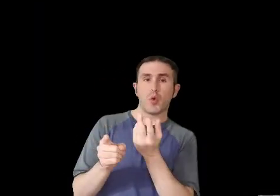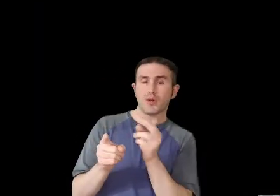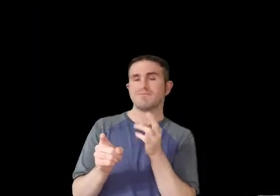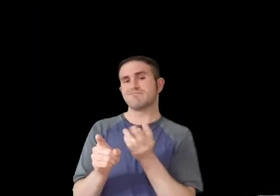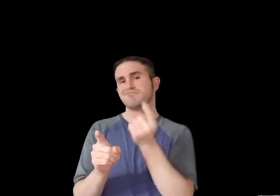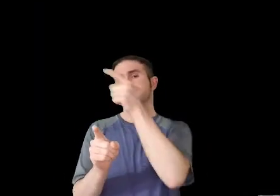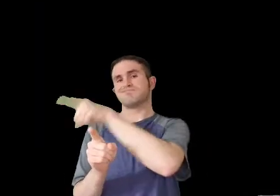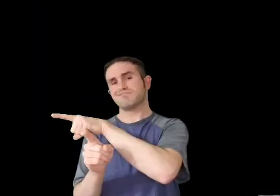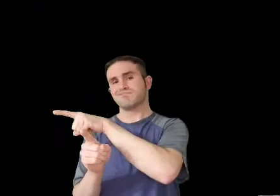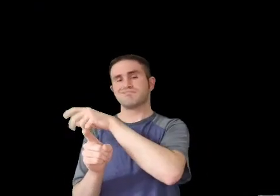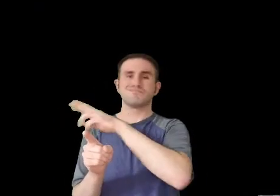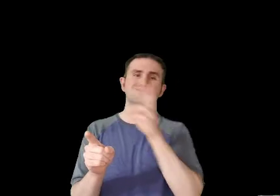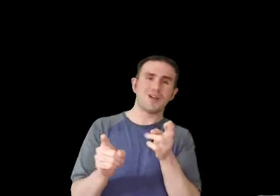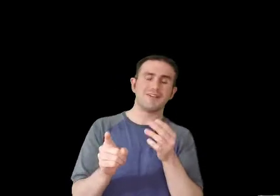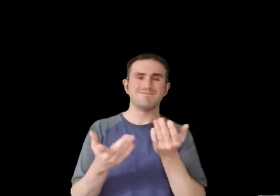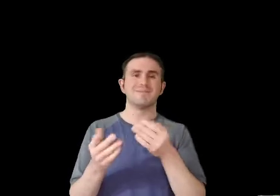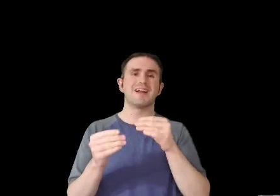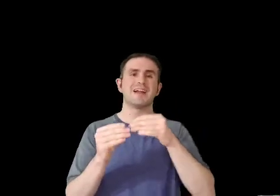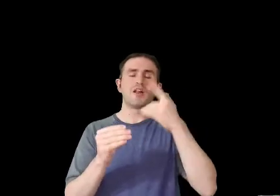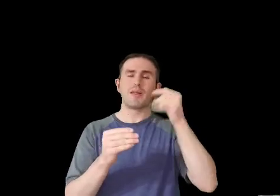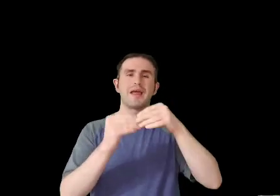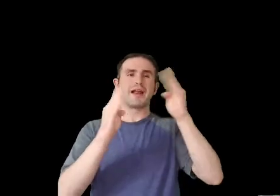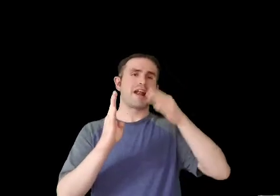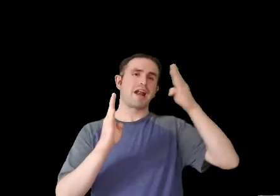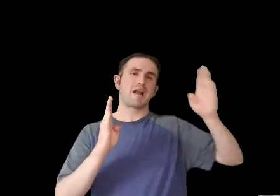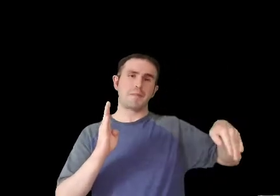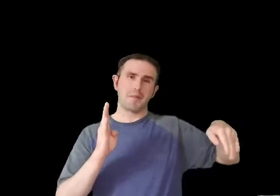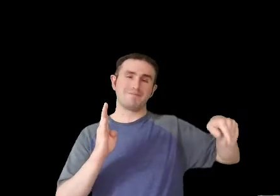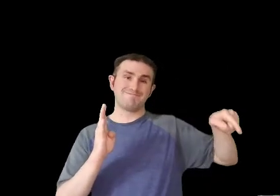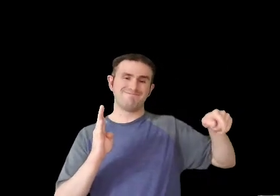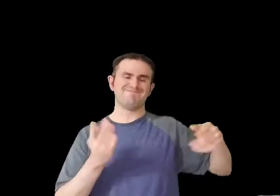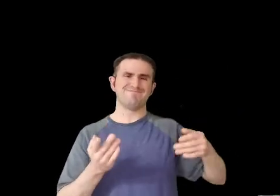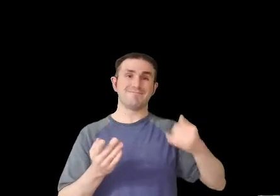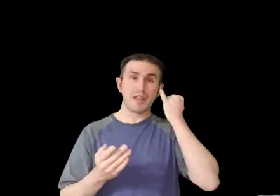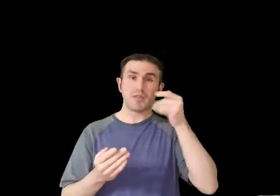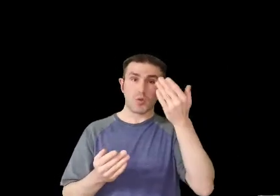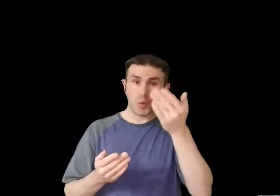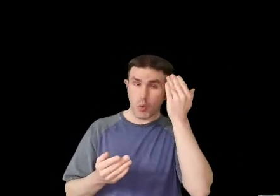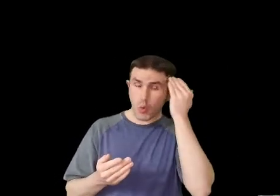of my head, it starts with an "A". If any of you do remember that, you can leave a comment there.